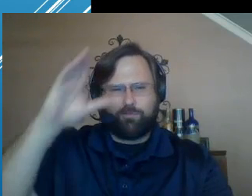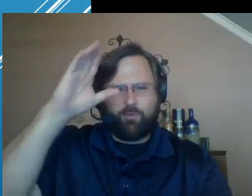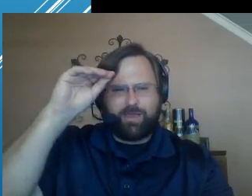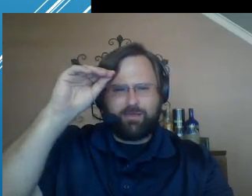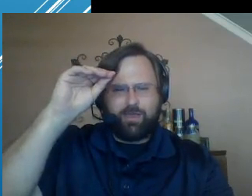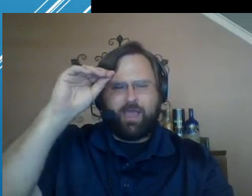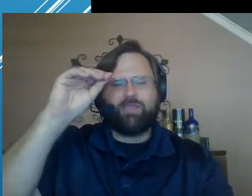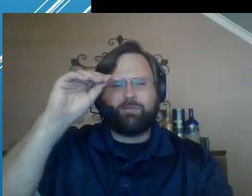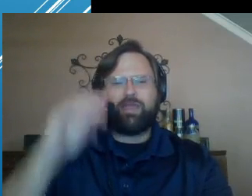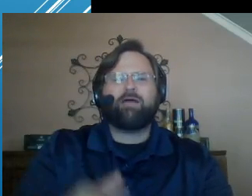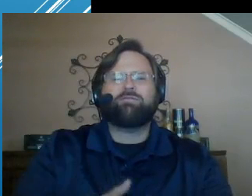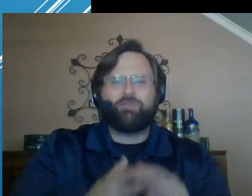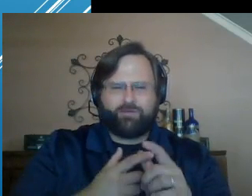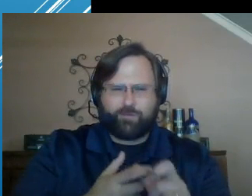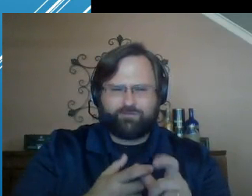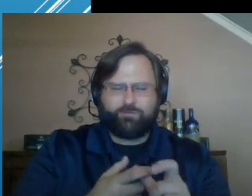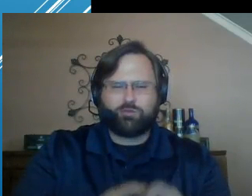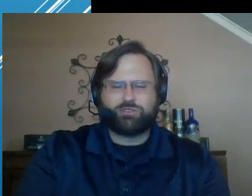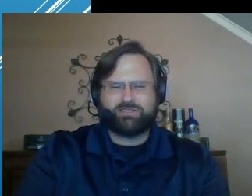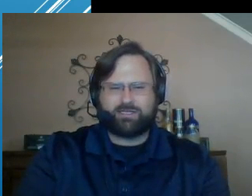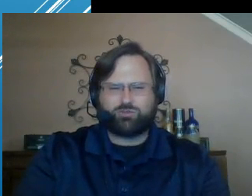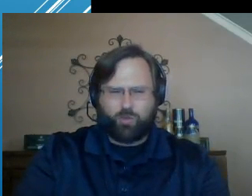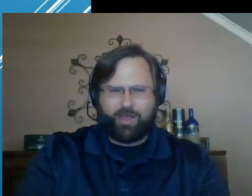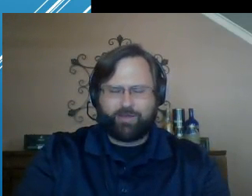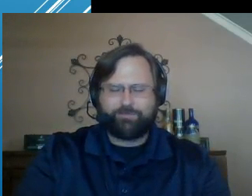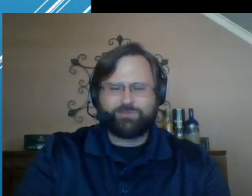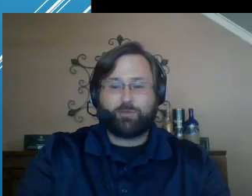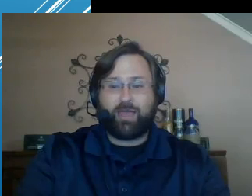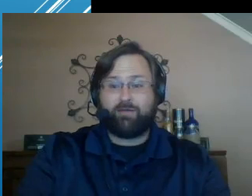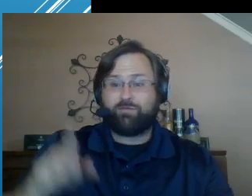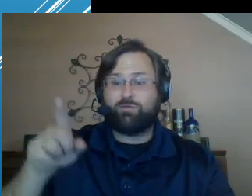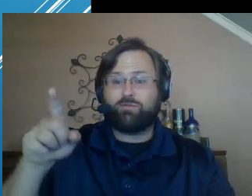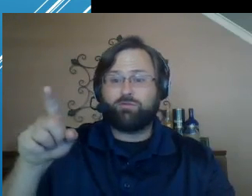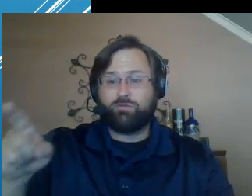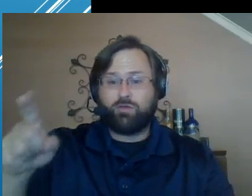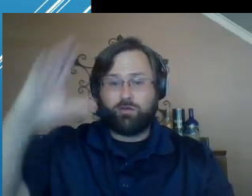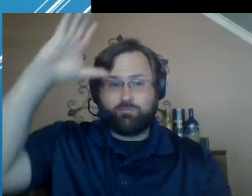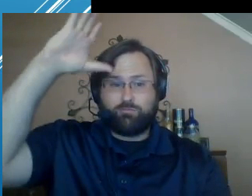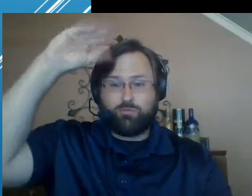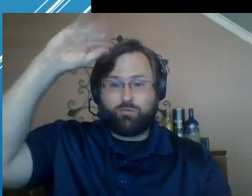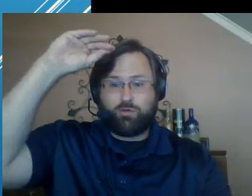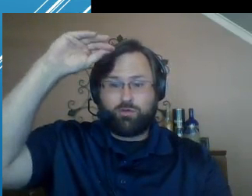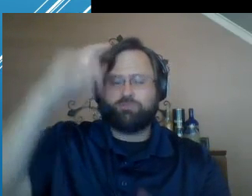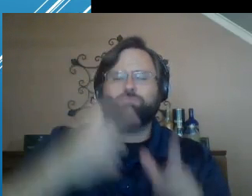boy and then we have the affirmative portion of the sentence run so we have